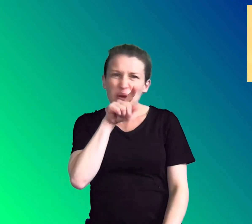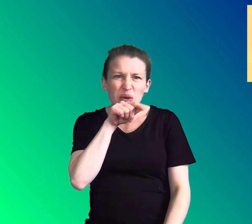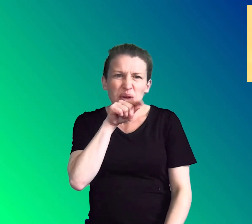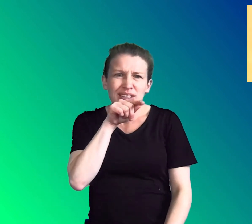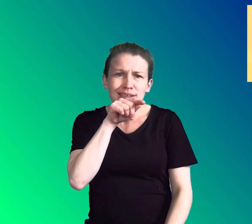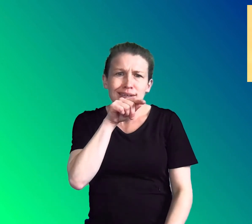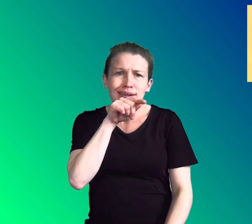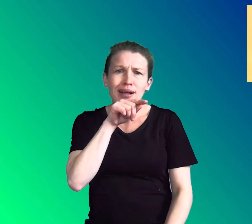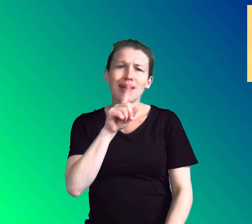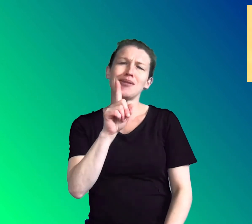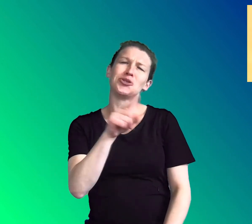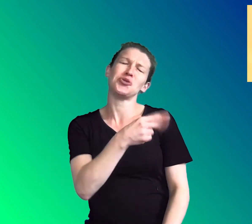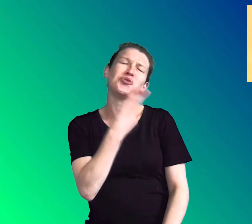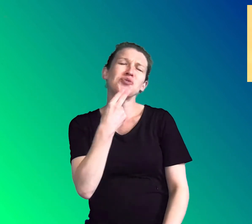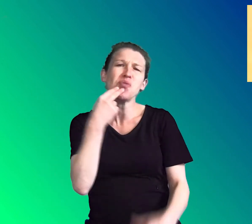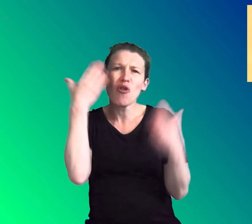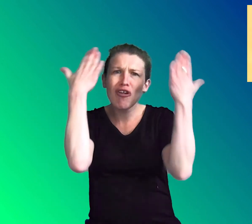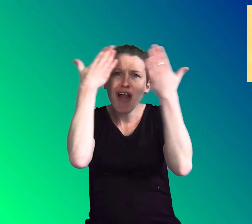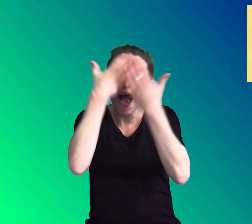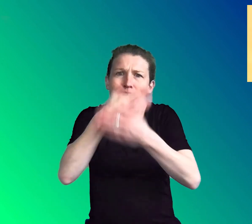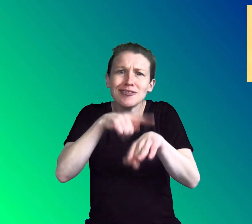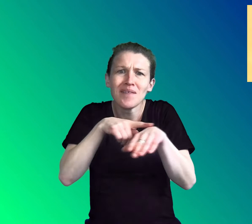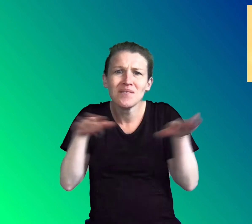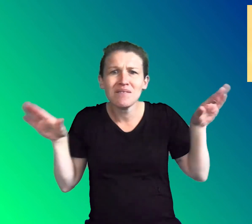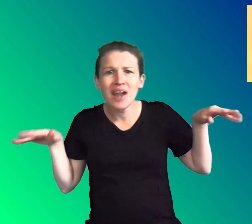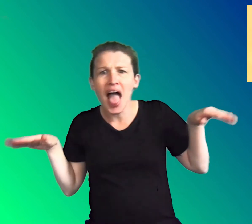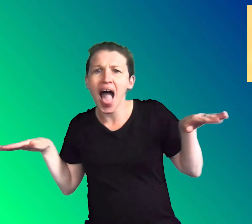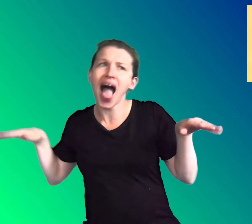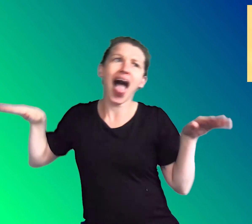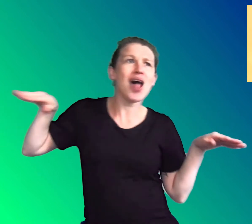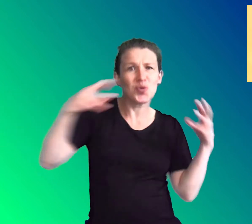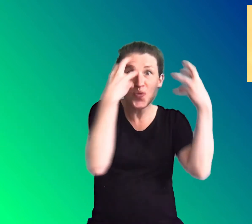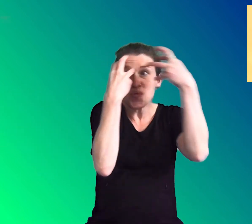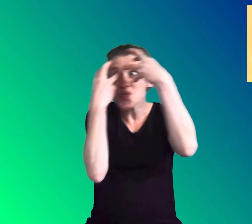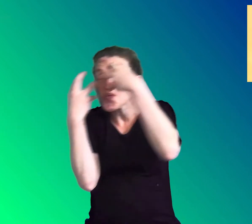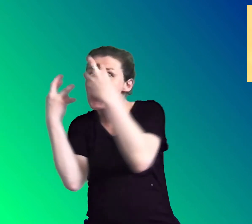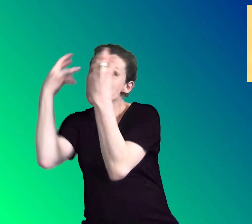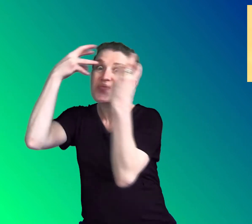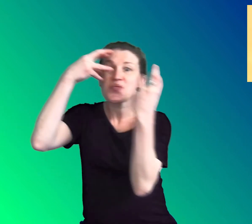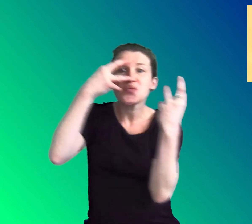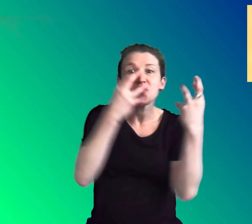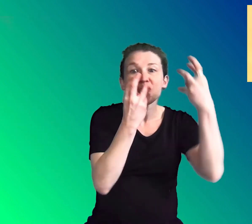But they're pretty cute. They're night flyers with big googly eyes.